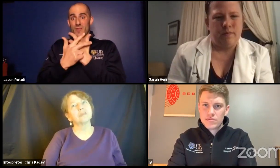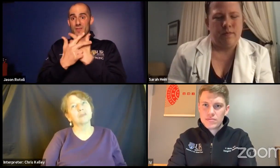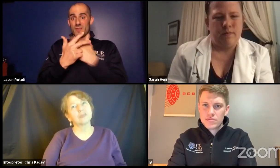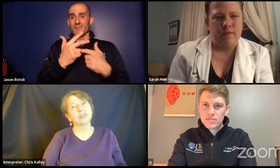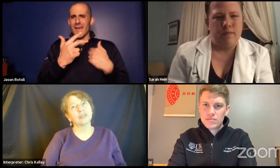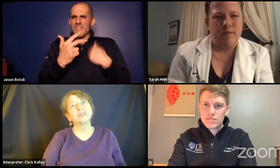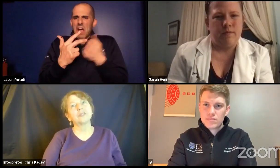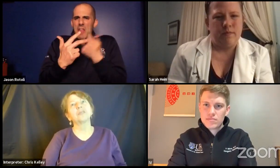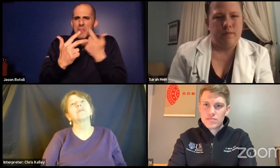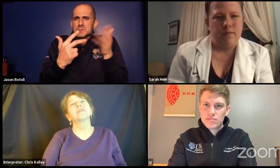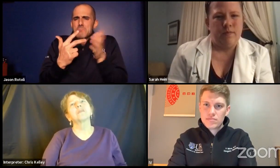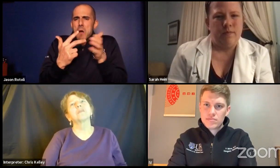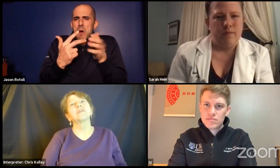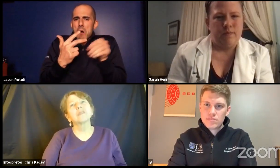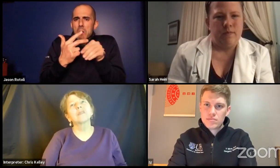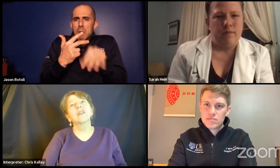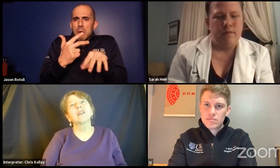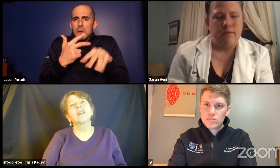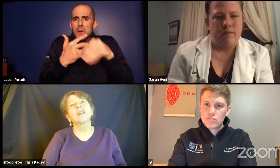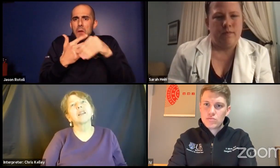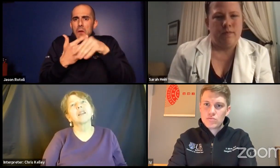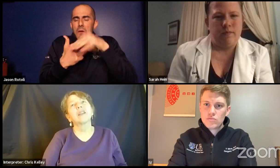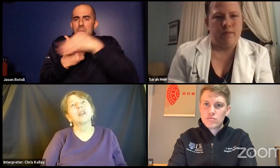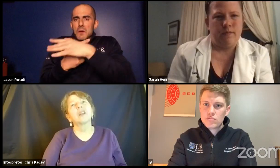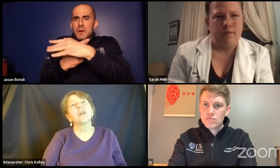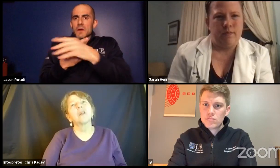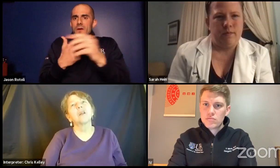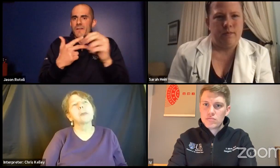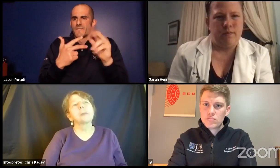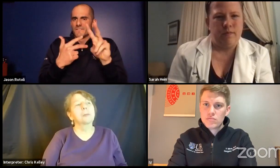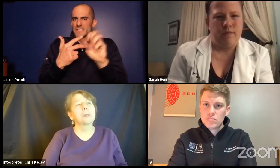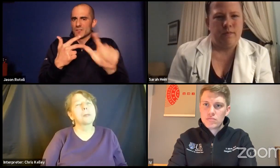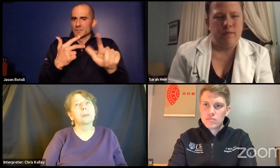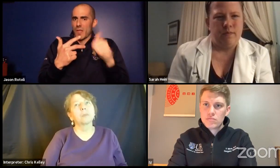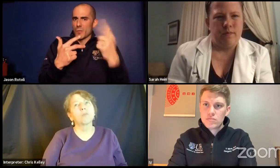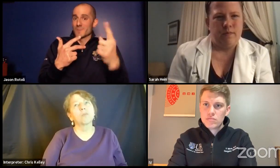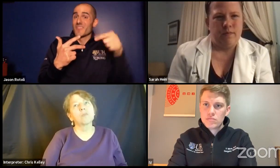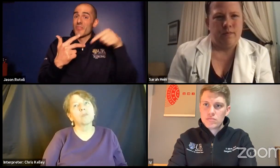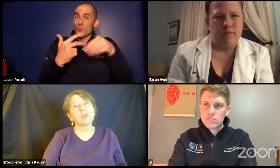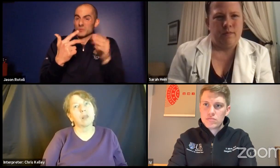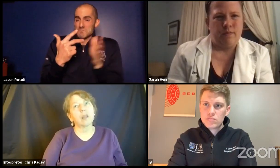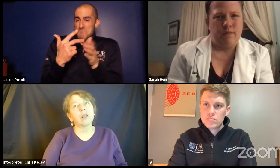Absolutely. Remember we talked about those three main blood vessels on the